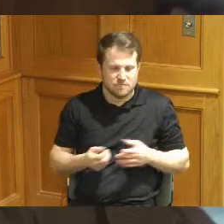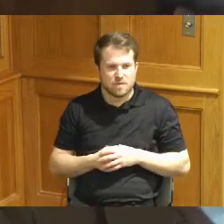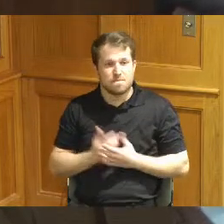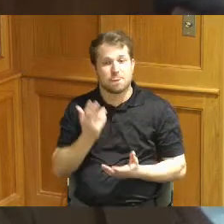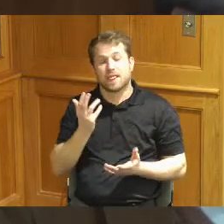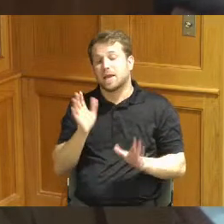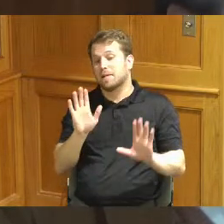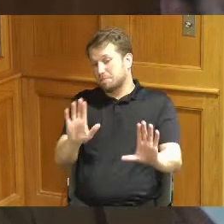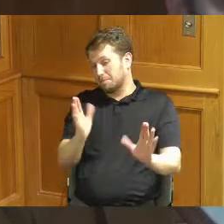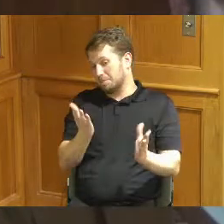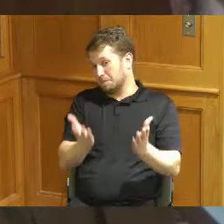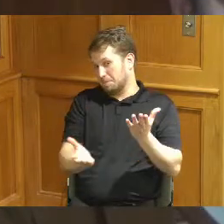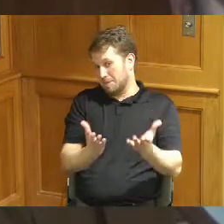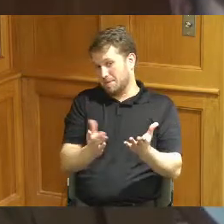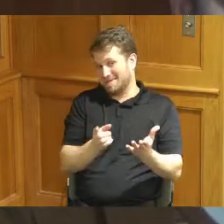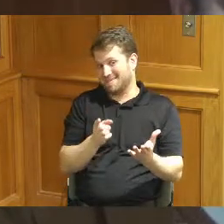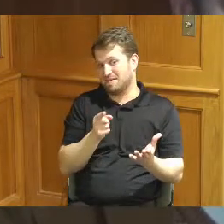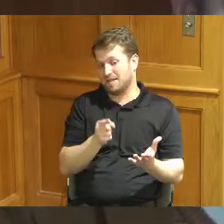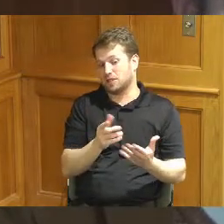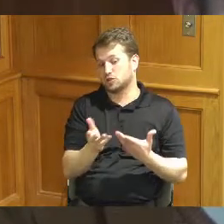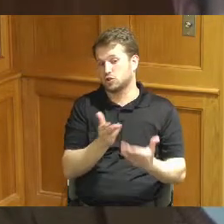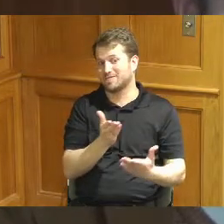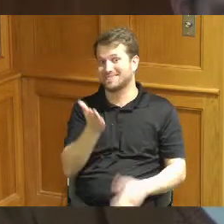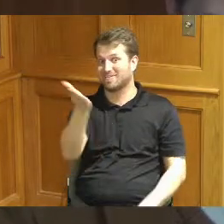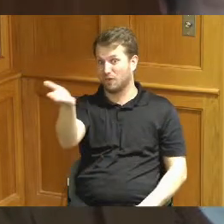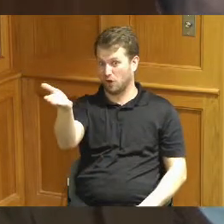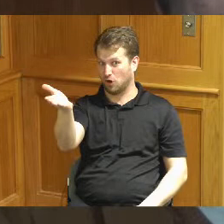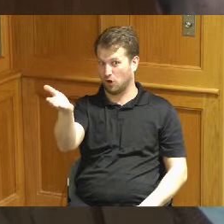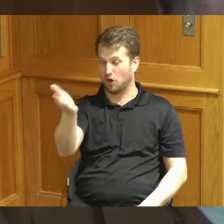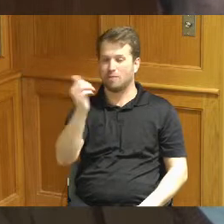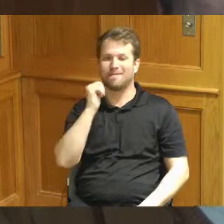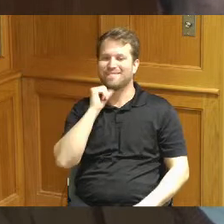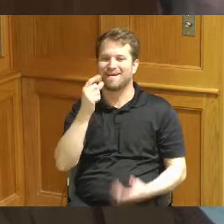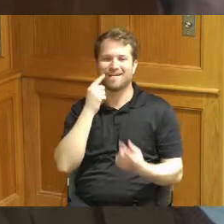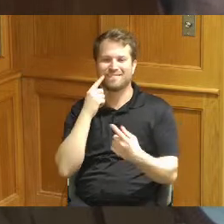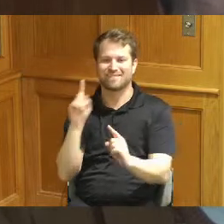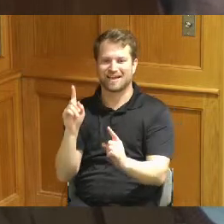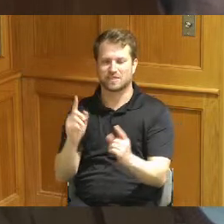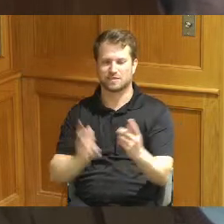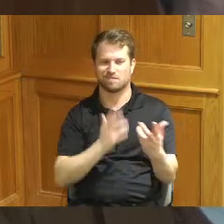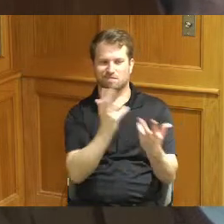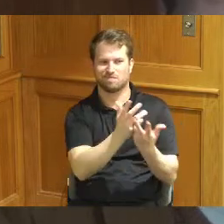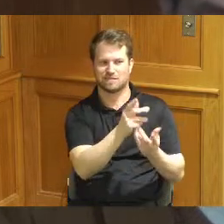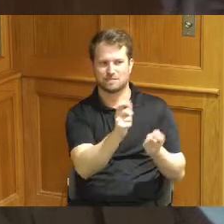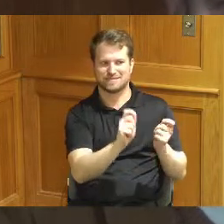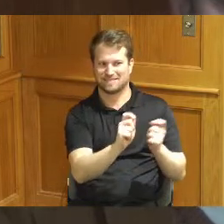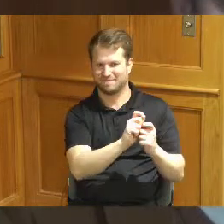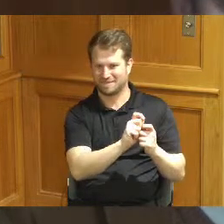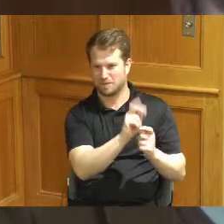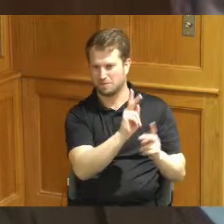of that Services is out there but not effective for certain individual visuals because you know